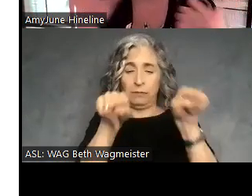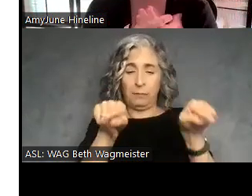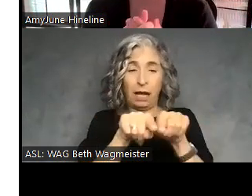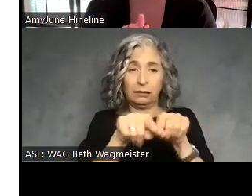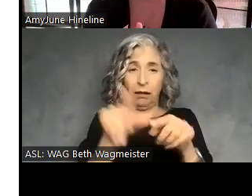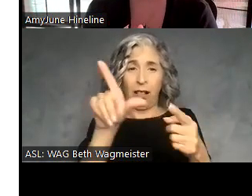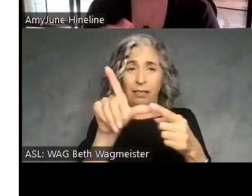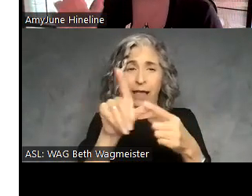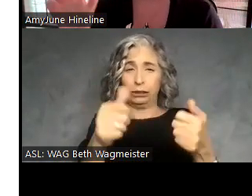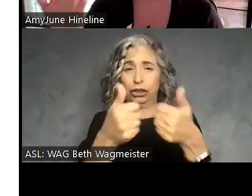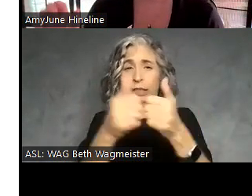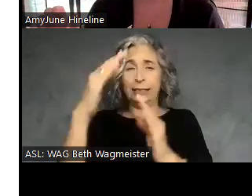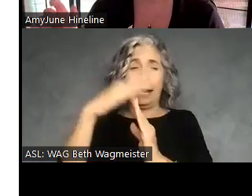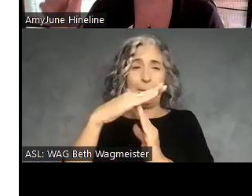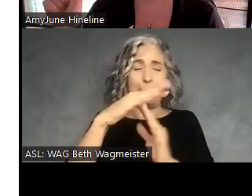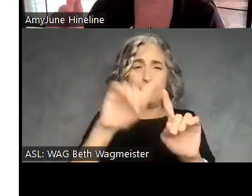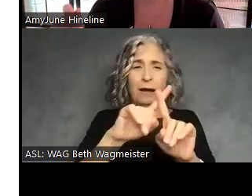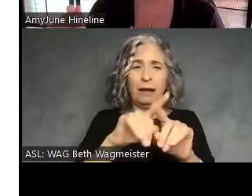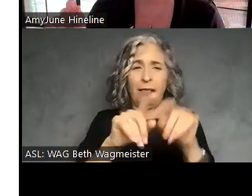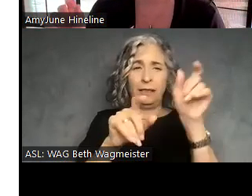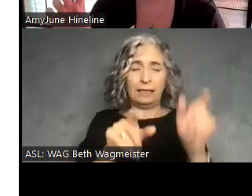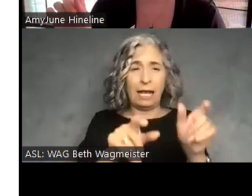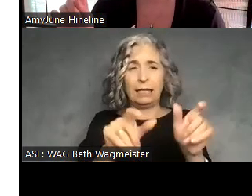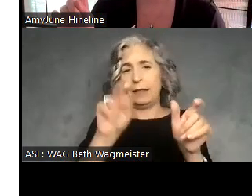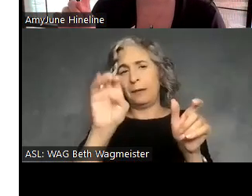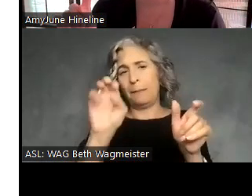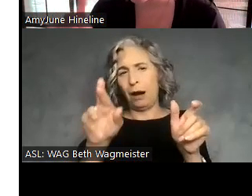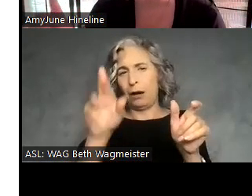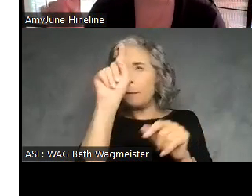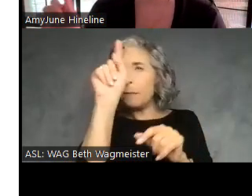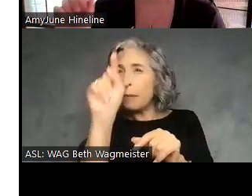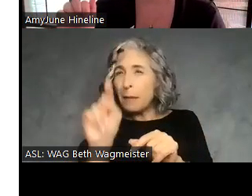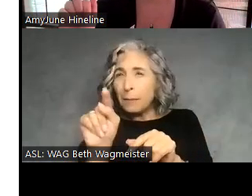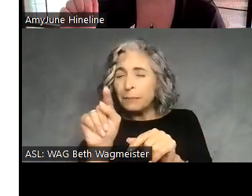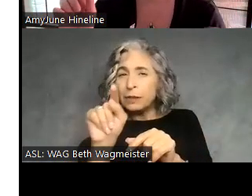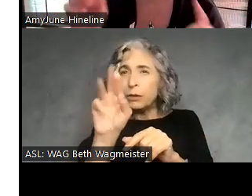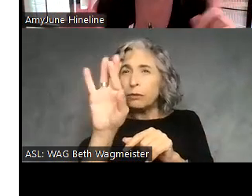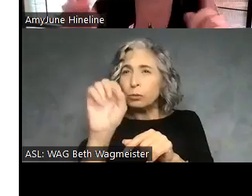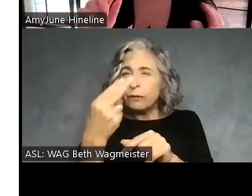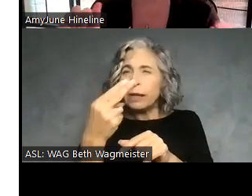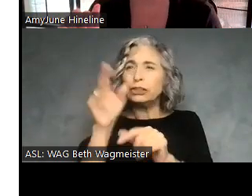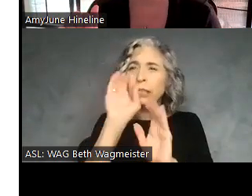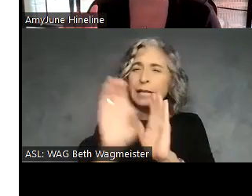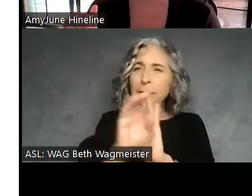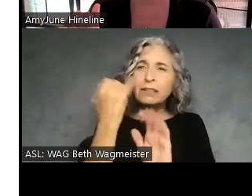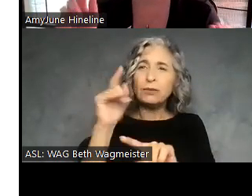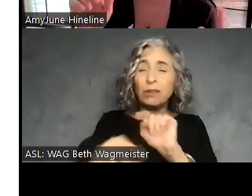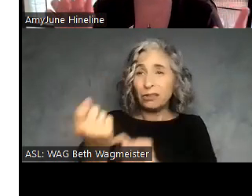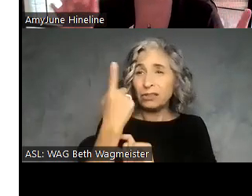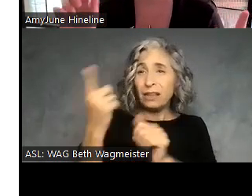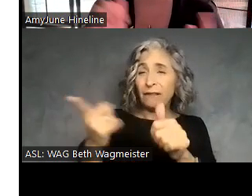users to identify an object that are specific to one cultural concept. For example, asking British